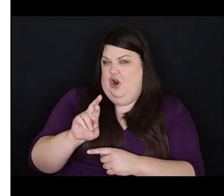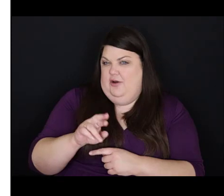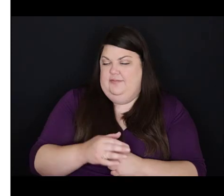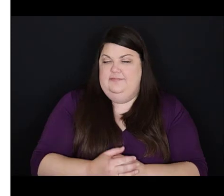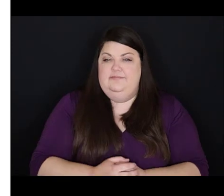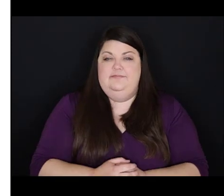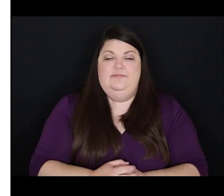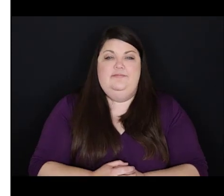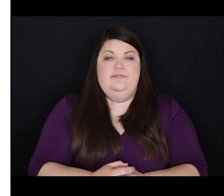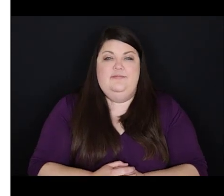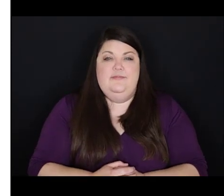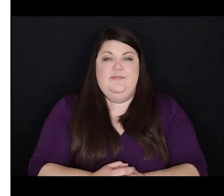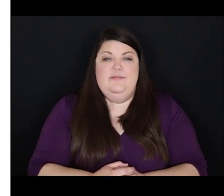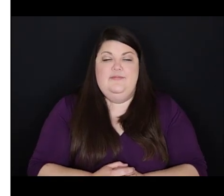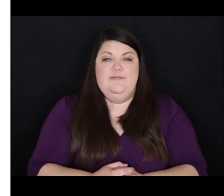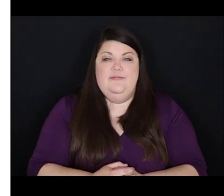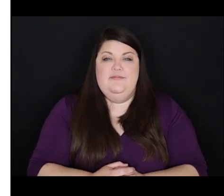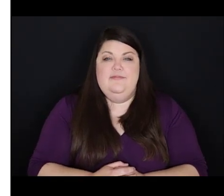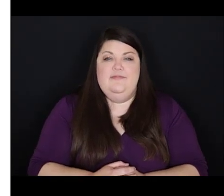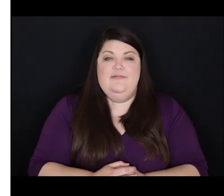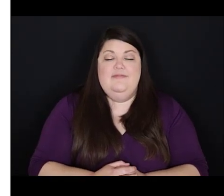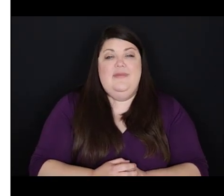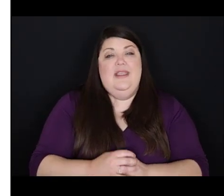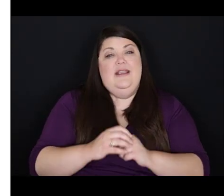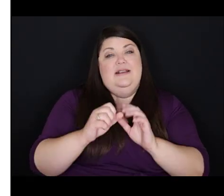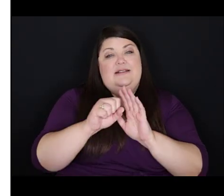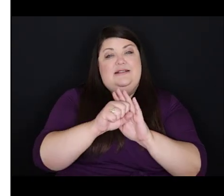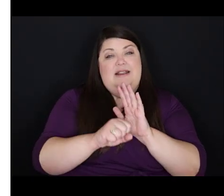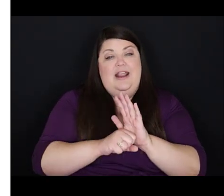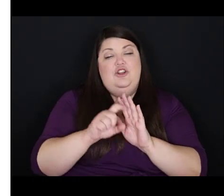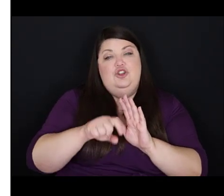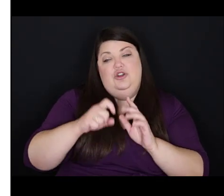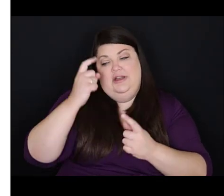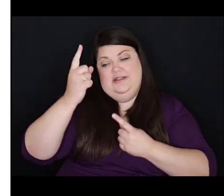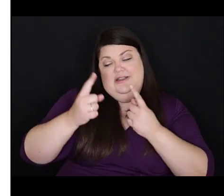States should consider the following when developing this Description: